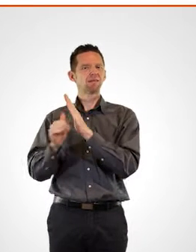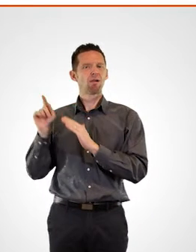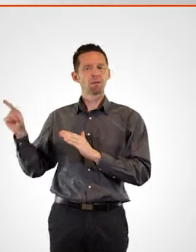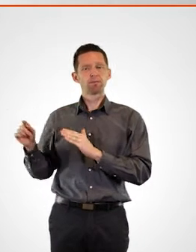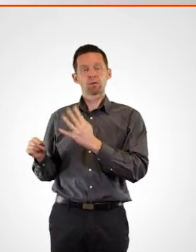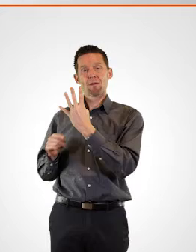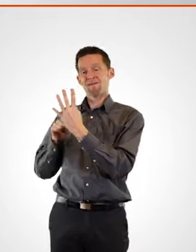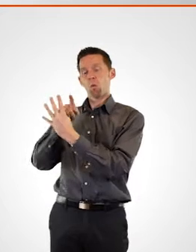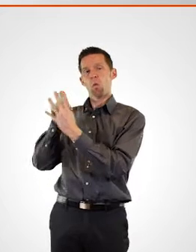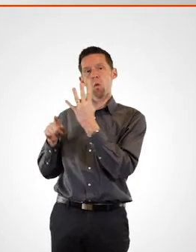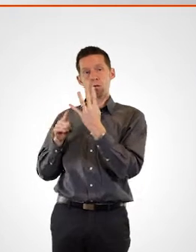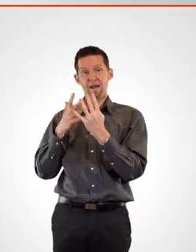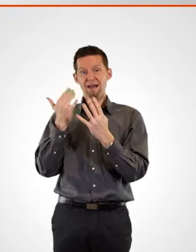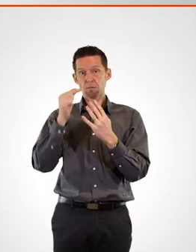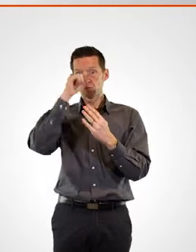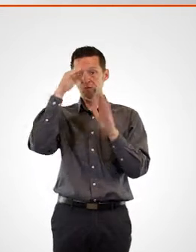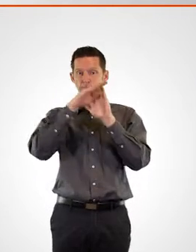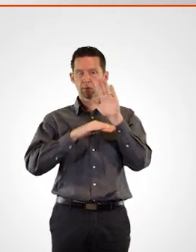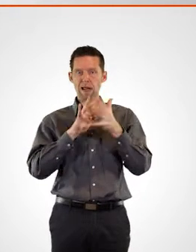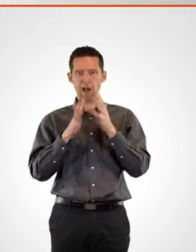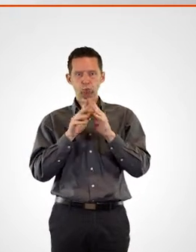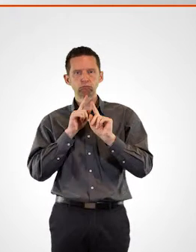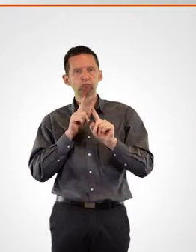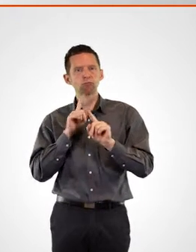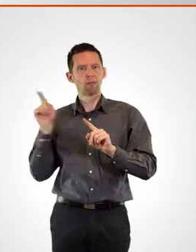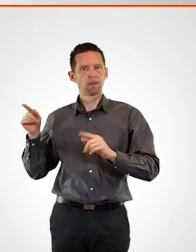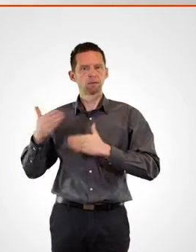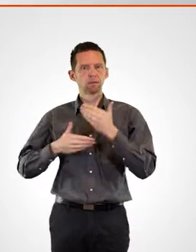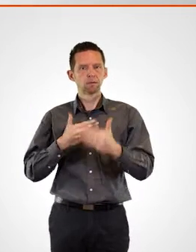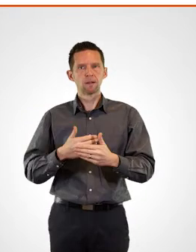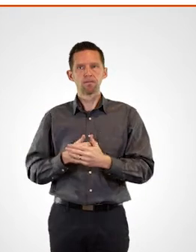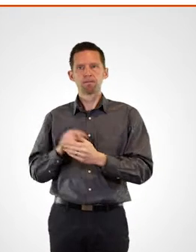There are four major instructional principles in Foundations for Literacy.